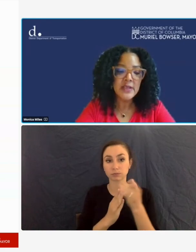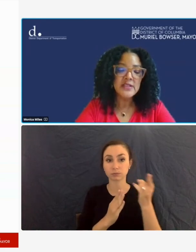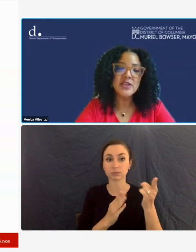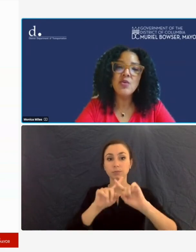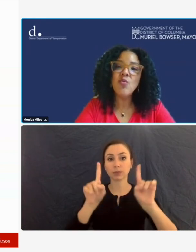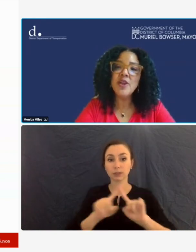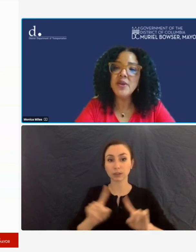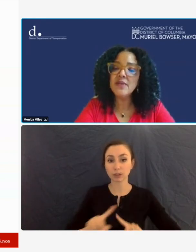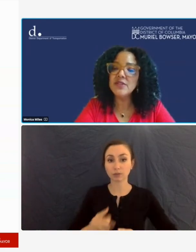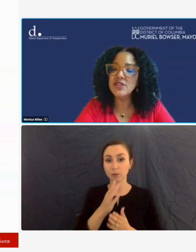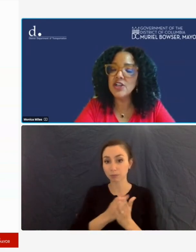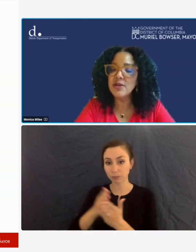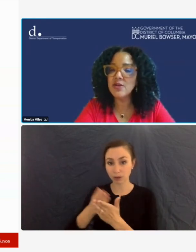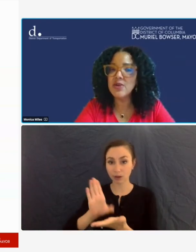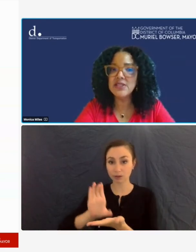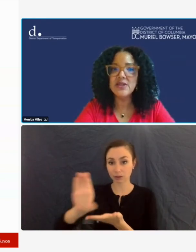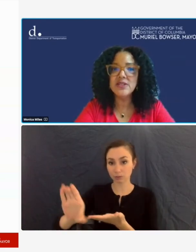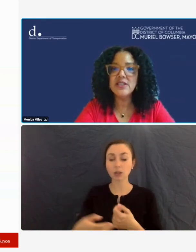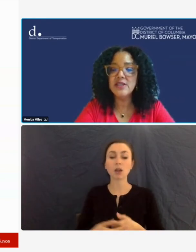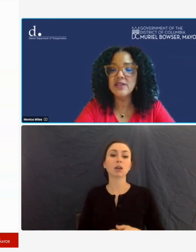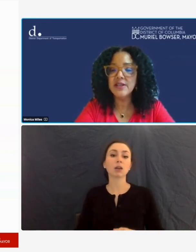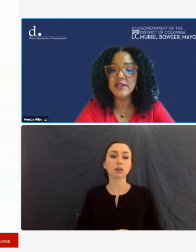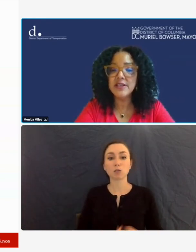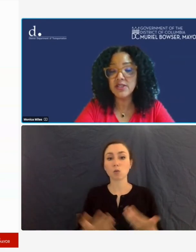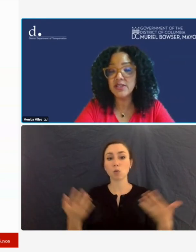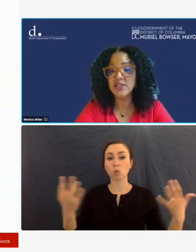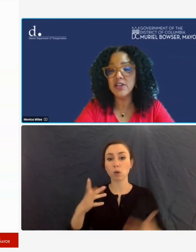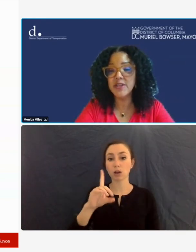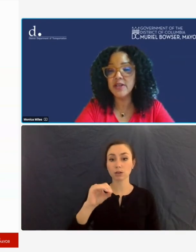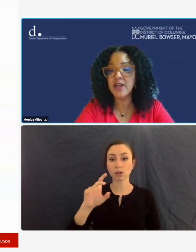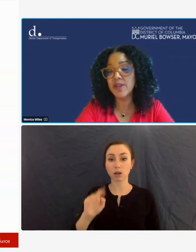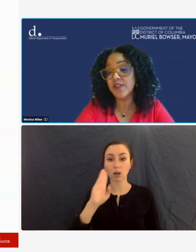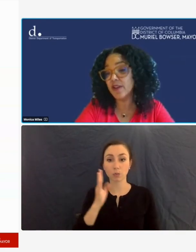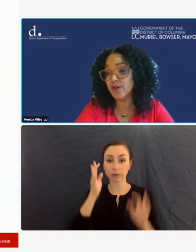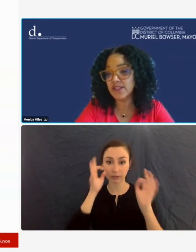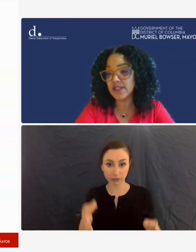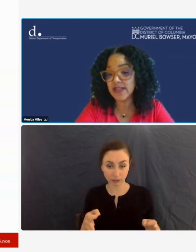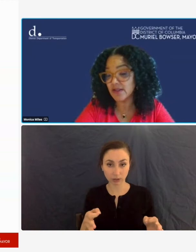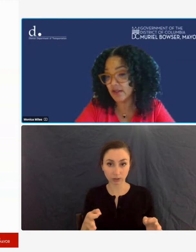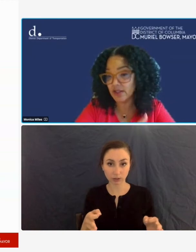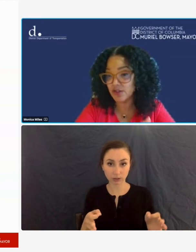so what you have to determine or what the dot is going to determine um if they select you know you